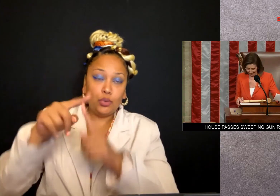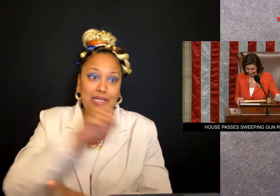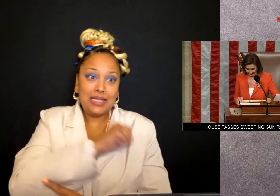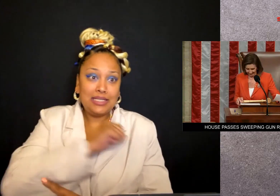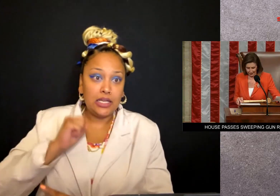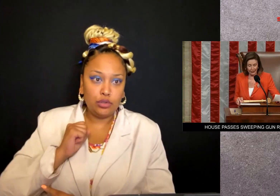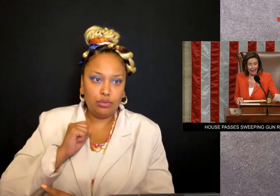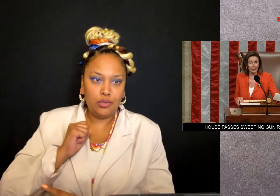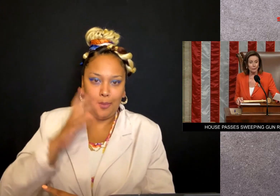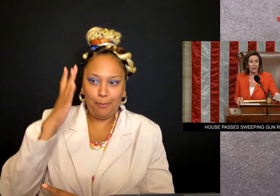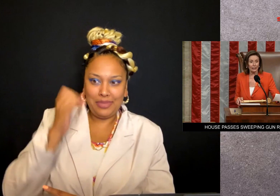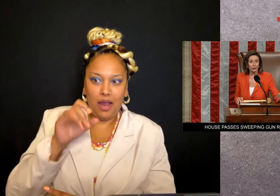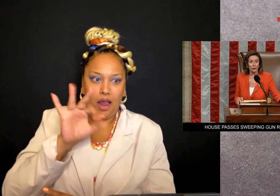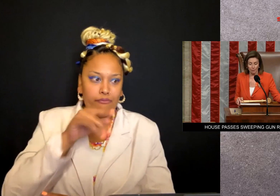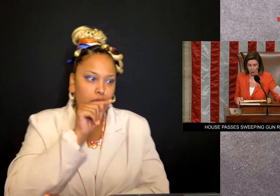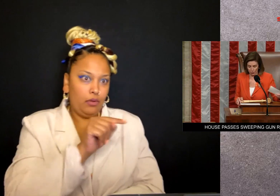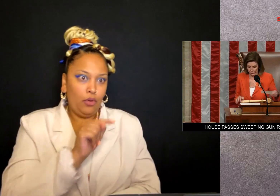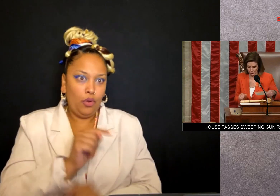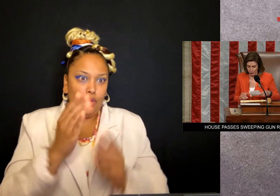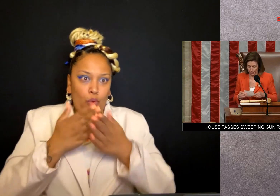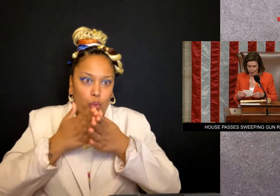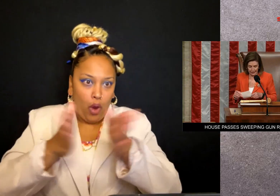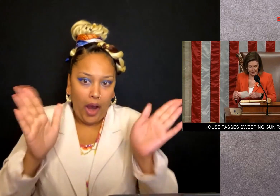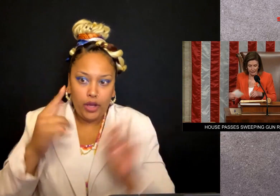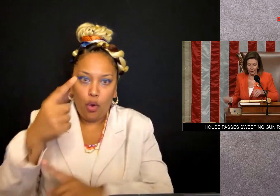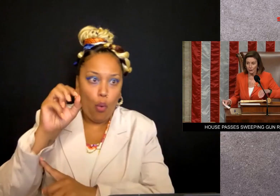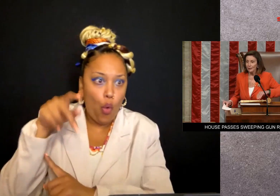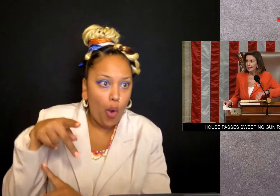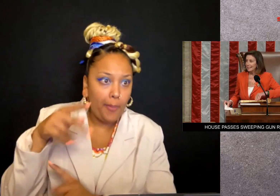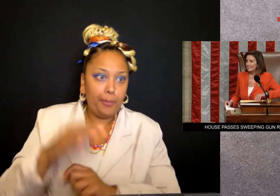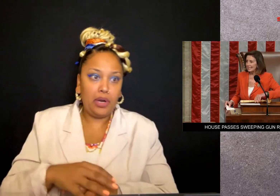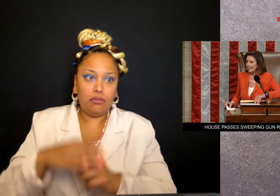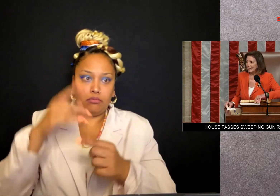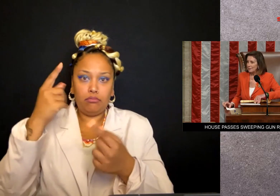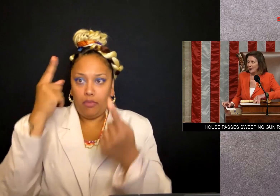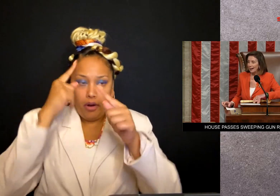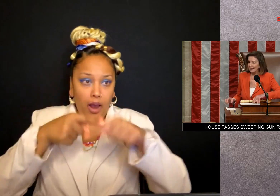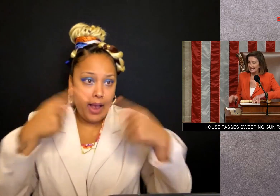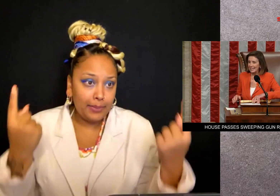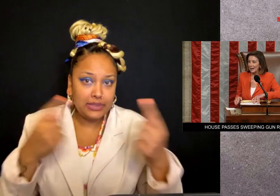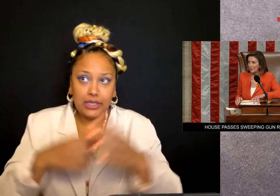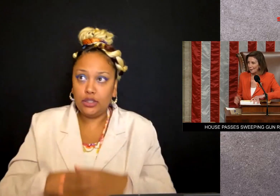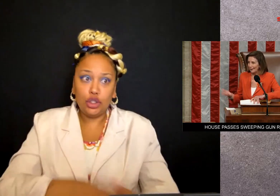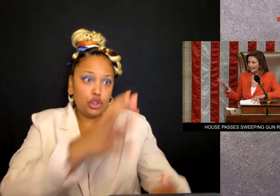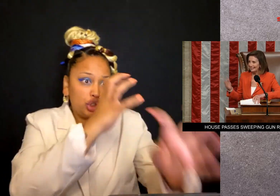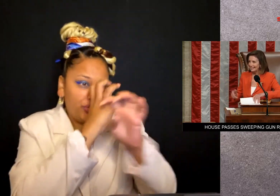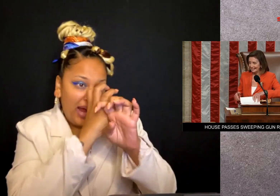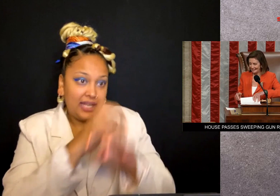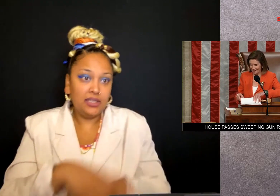likely pass in the Senate due to widespread GOP opposition to stricter gun control